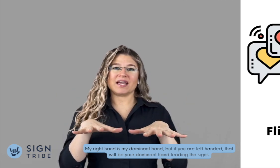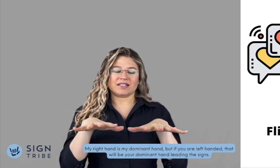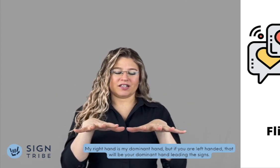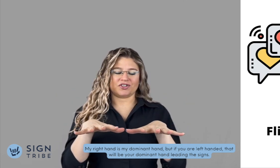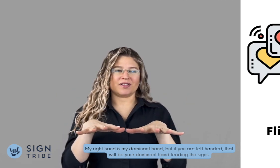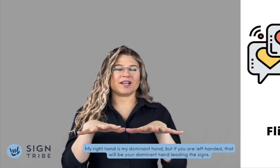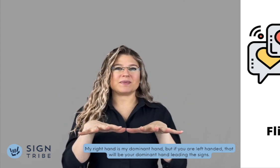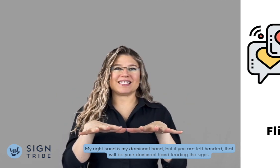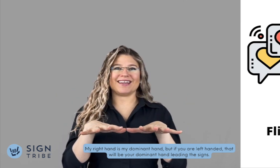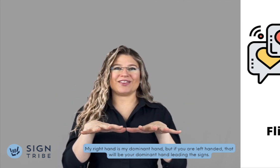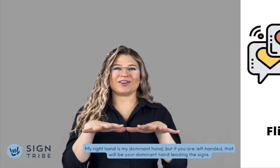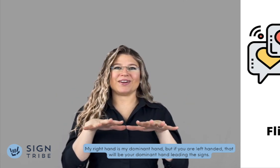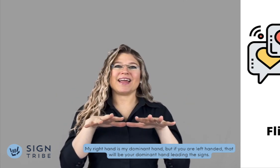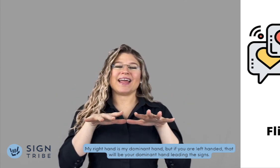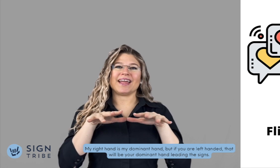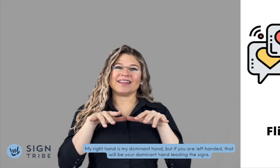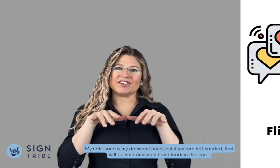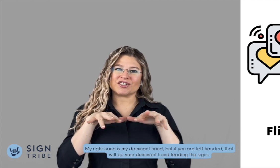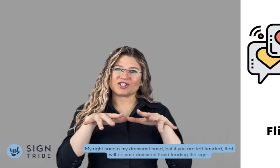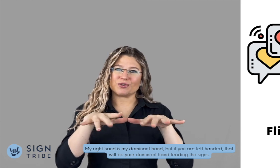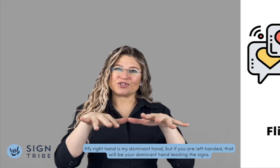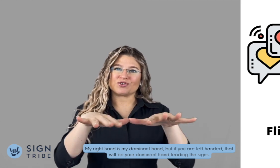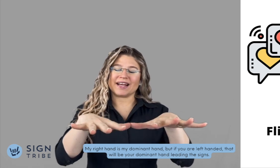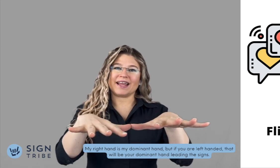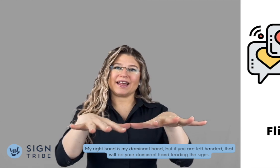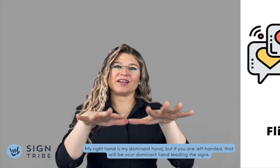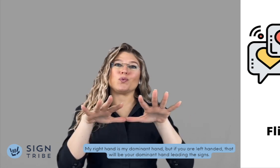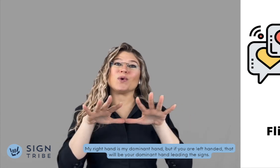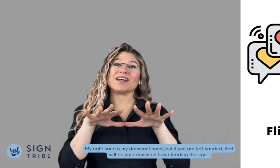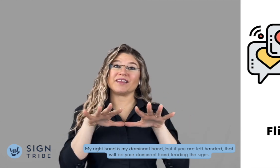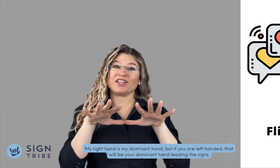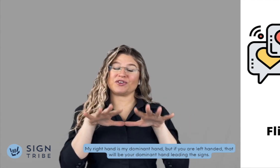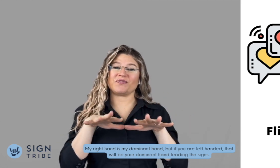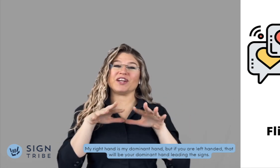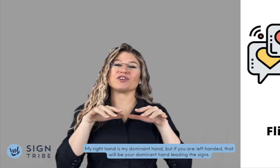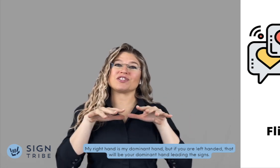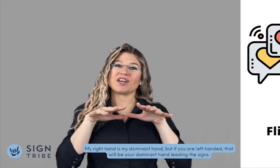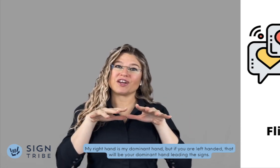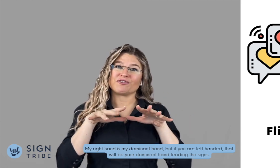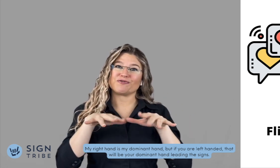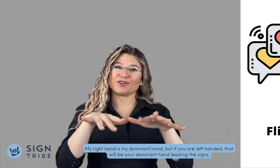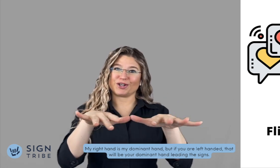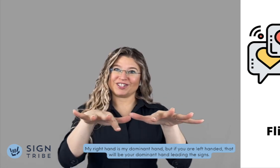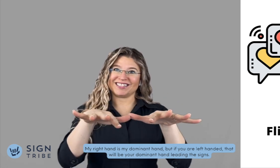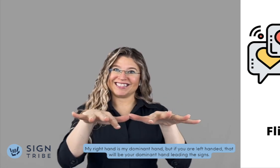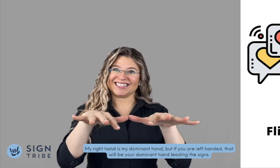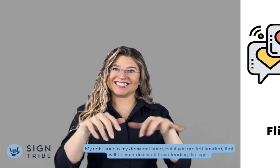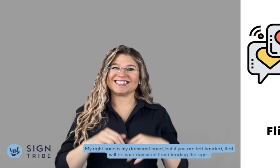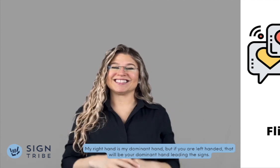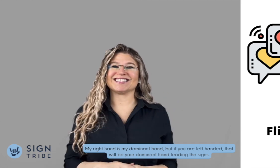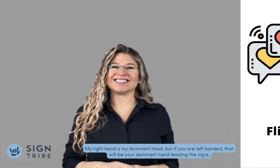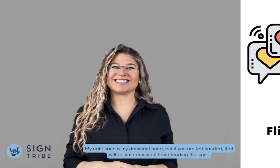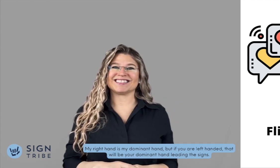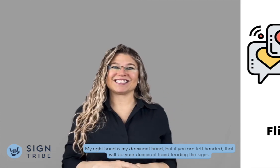Touch your thumbs together and then just go straight ahead wiggling your fingers. Flirt.